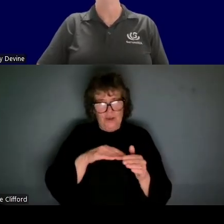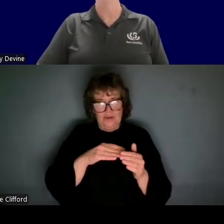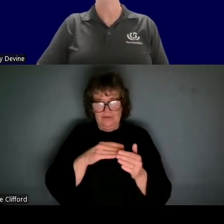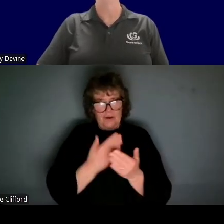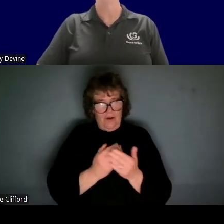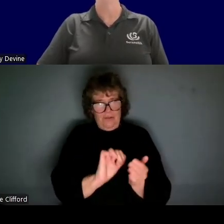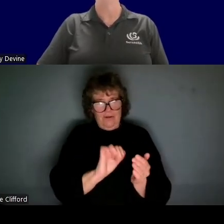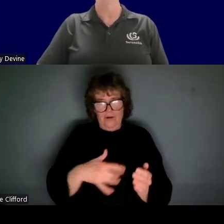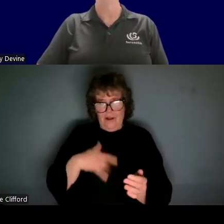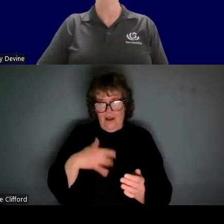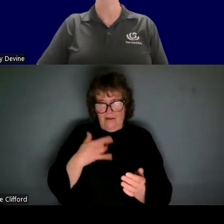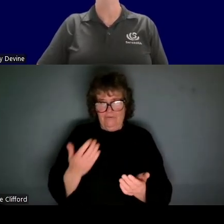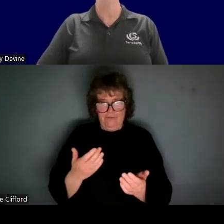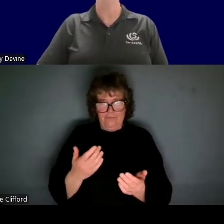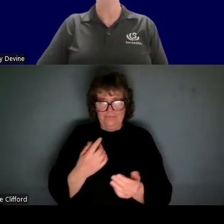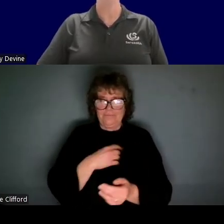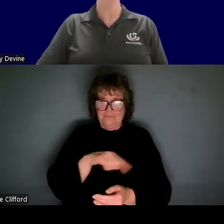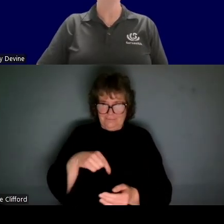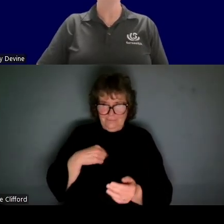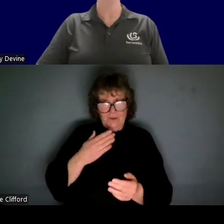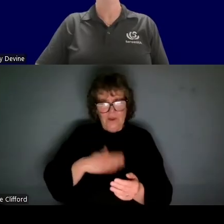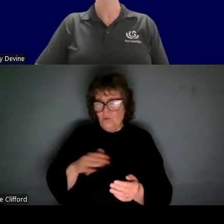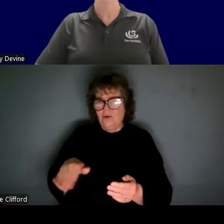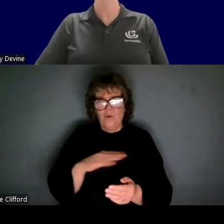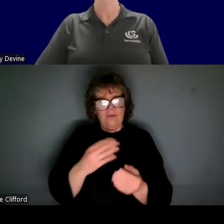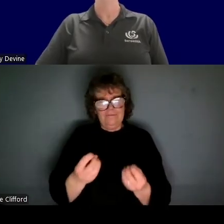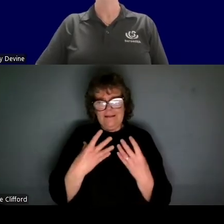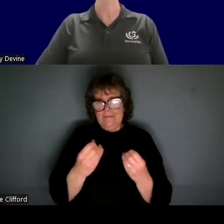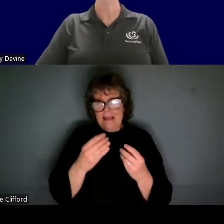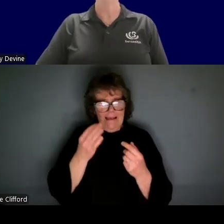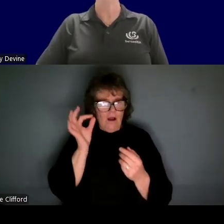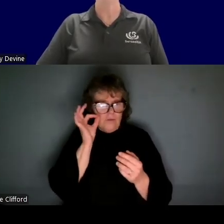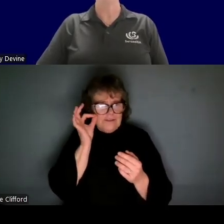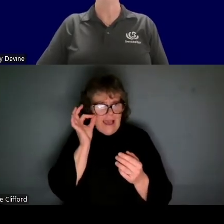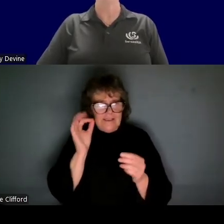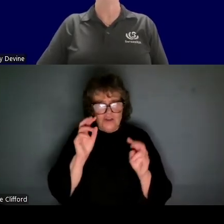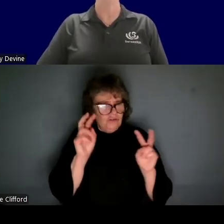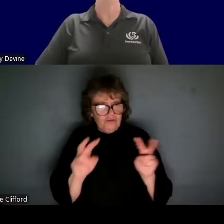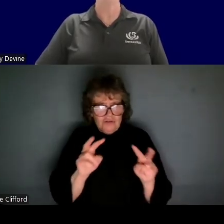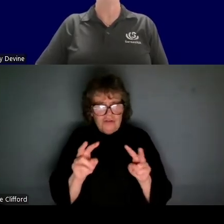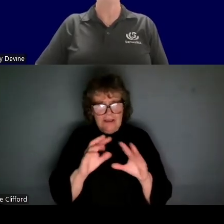and observations that somebody is willing to give us, and to share their own insights on what works